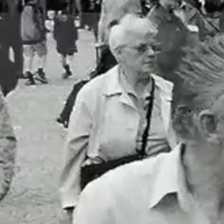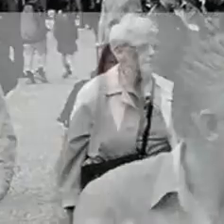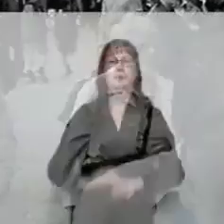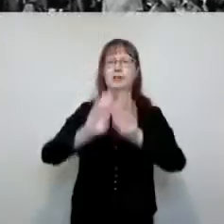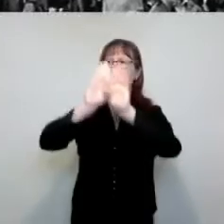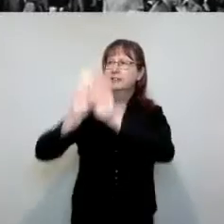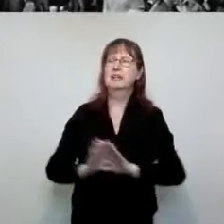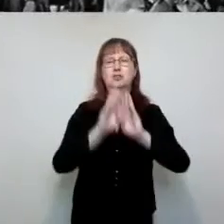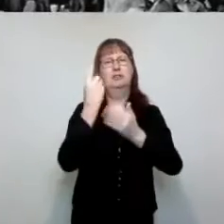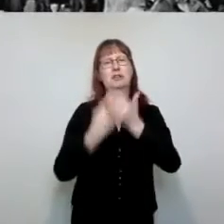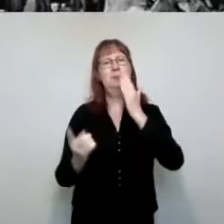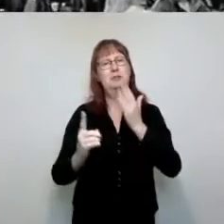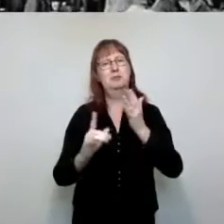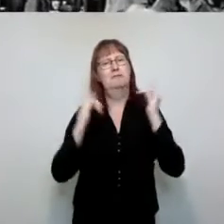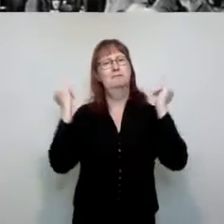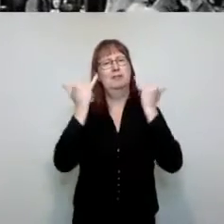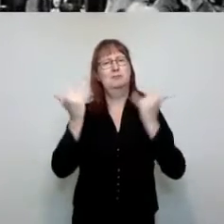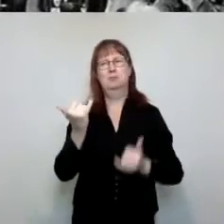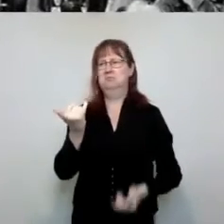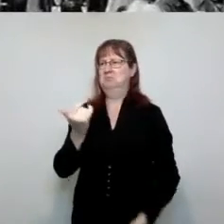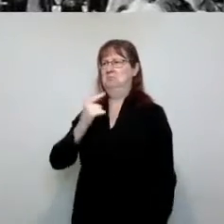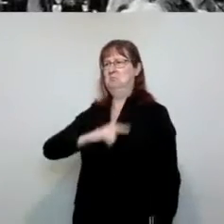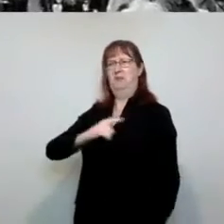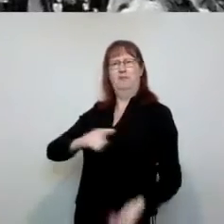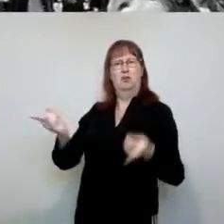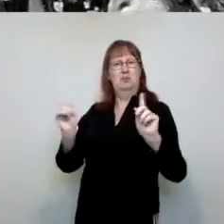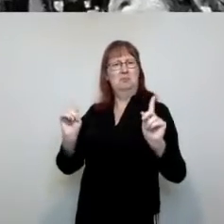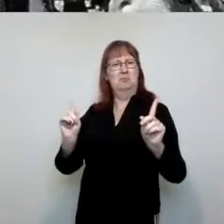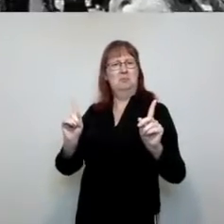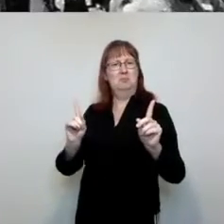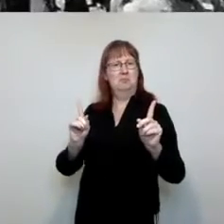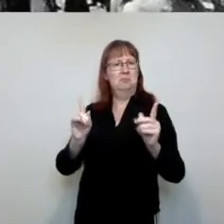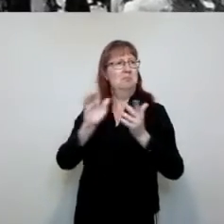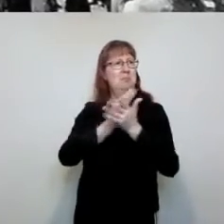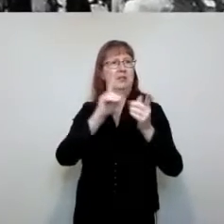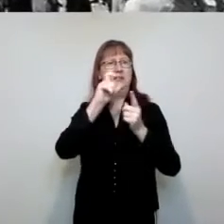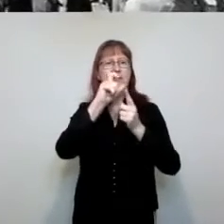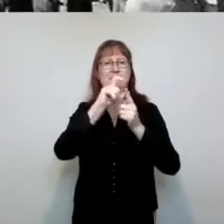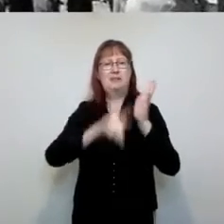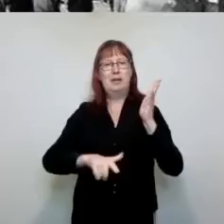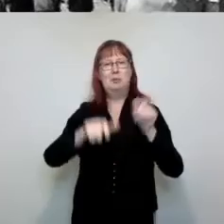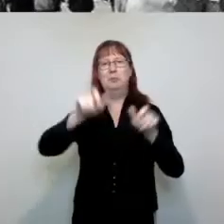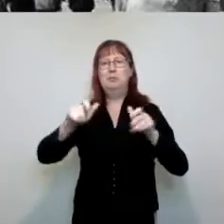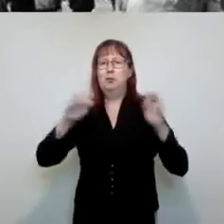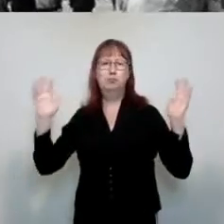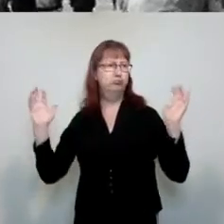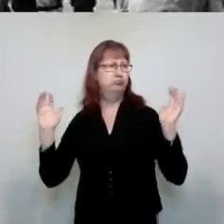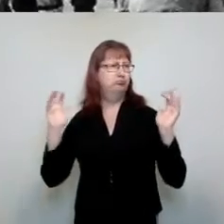The idea behind the national Independence Festival was to create a space and time